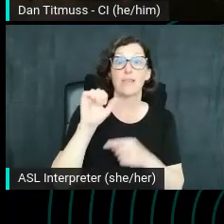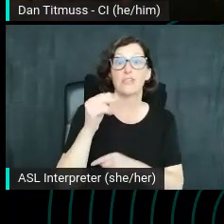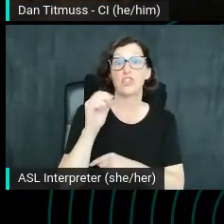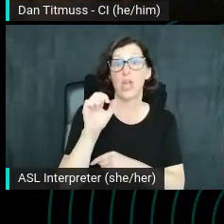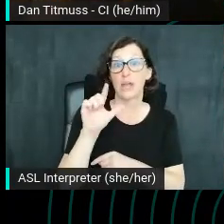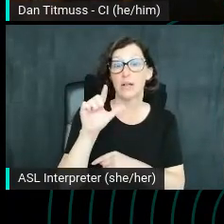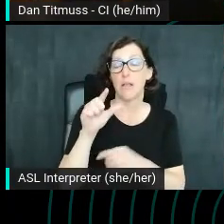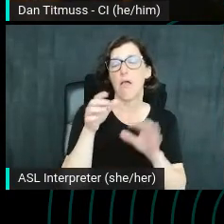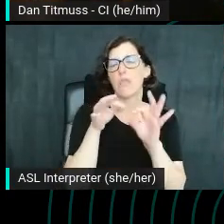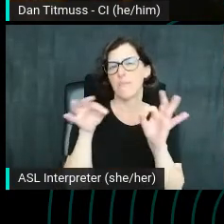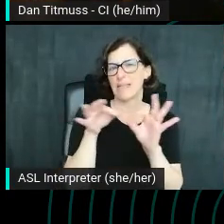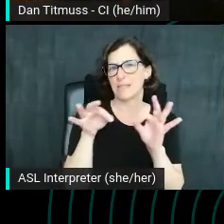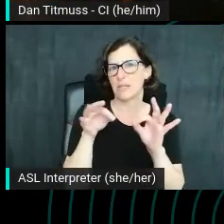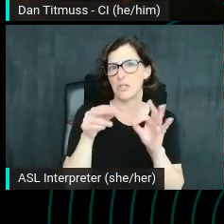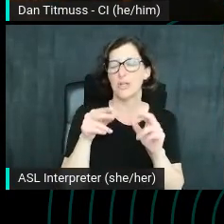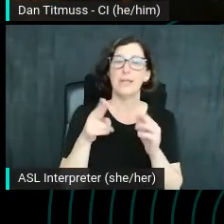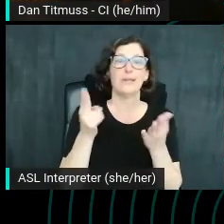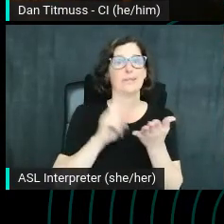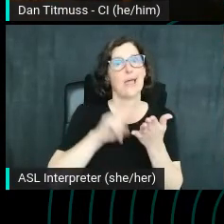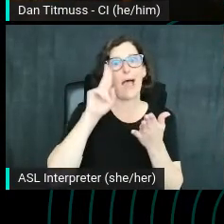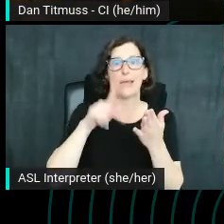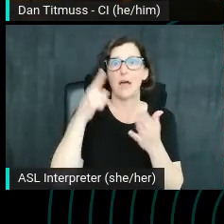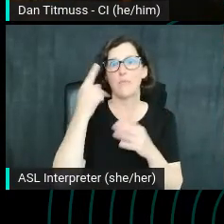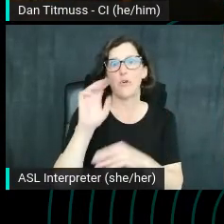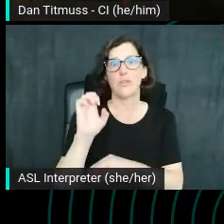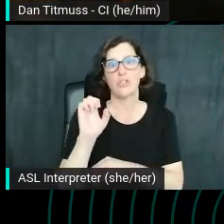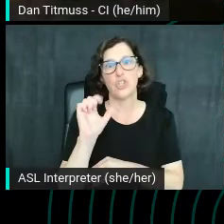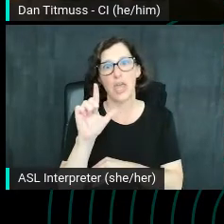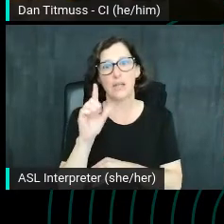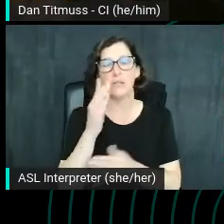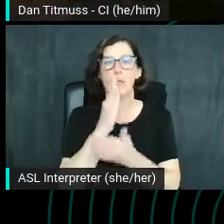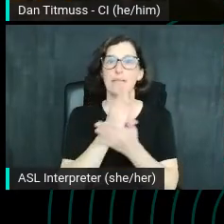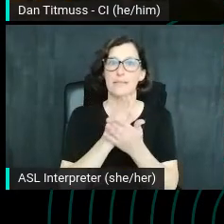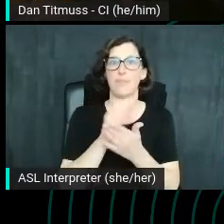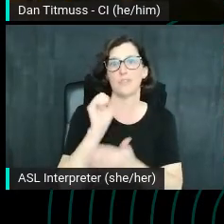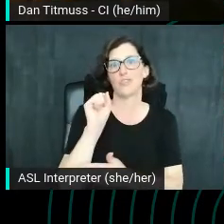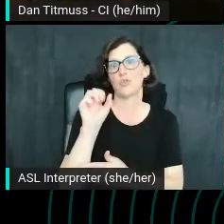So, subscribe to the channel, some of her social stuff here, some more